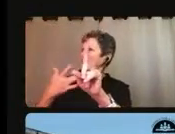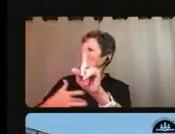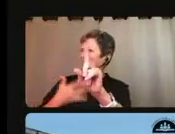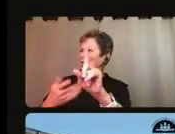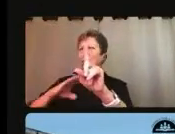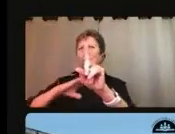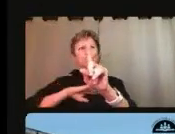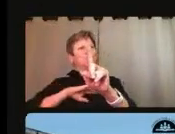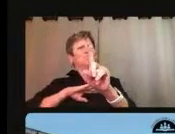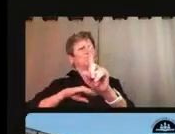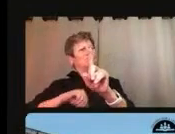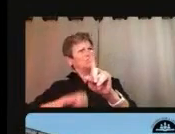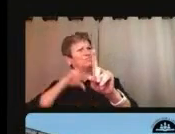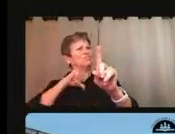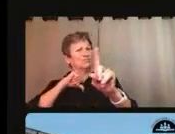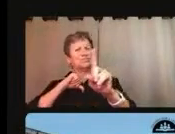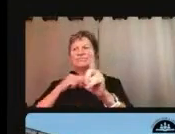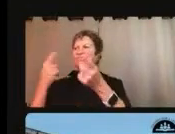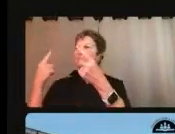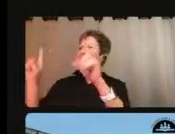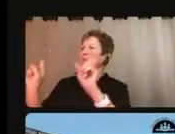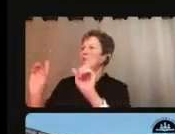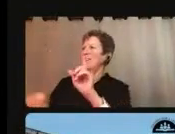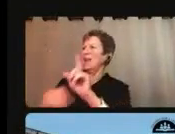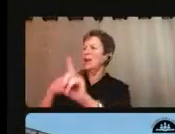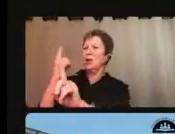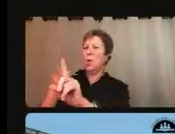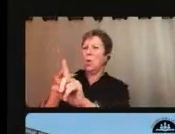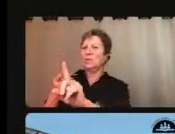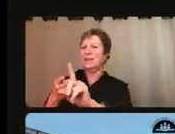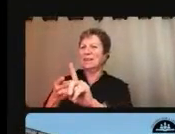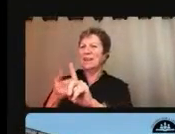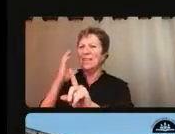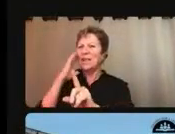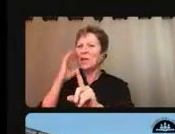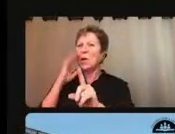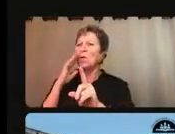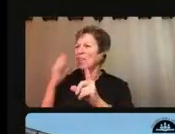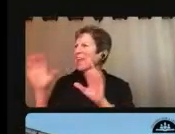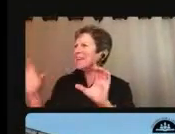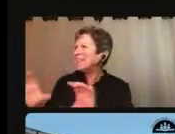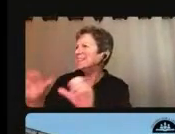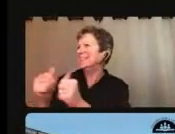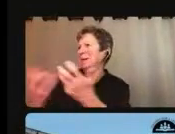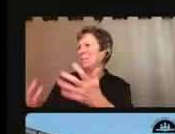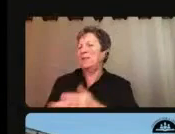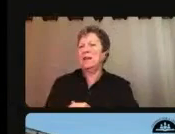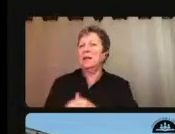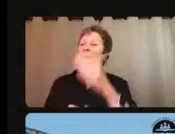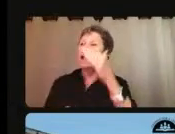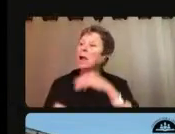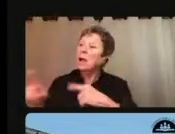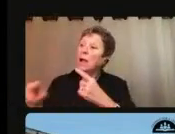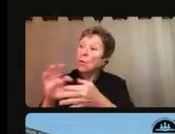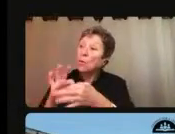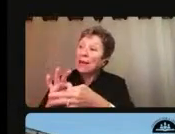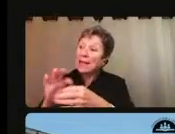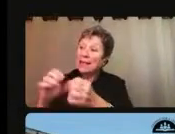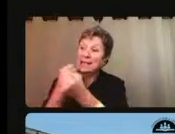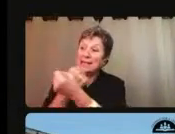TO REACH. THE STUDENT HAVE A SENSE OF ACCOMPLISHMENT DUE TO REACHING THEIR GOALS.